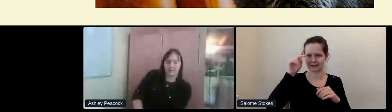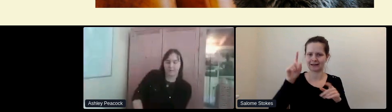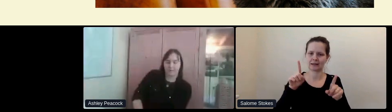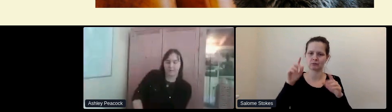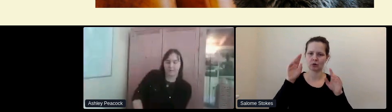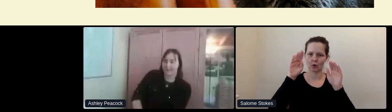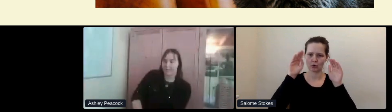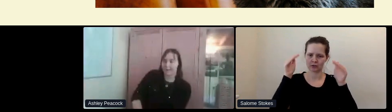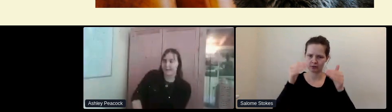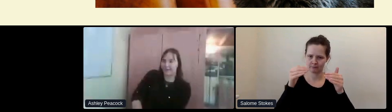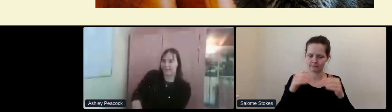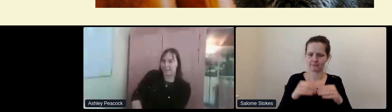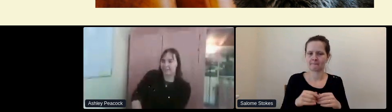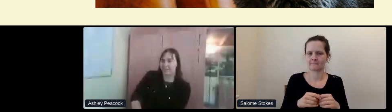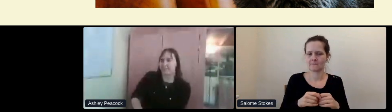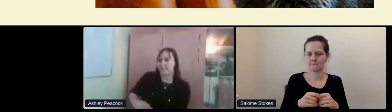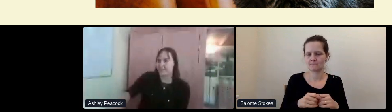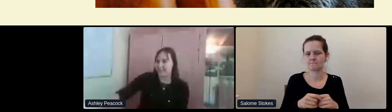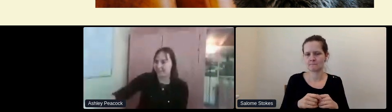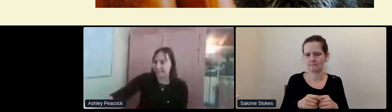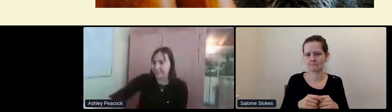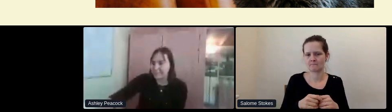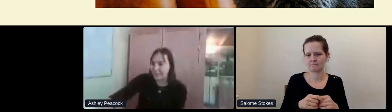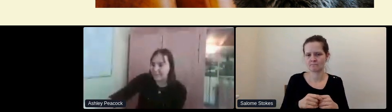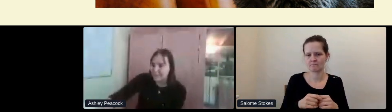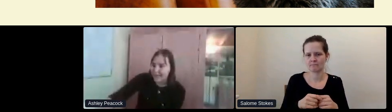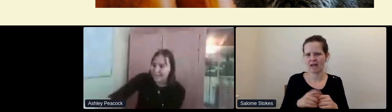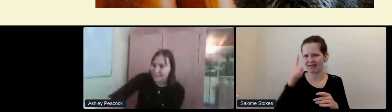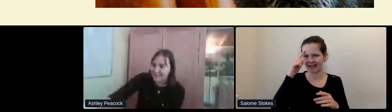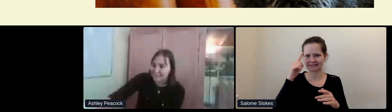I think that might be all the time that we have for questions.